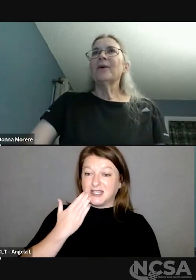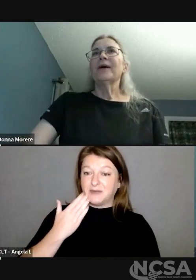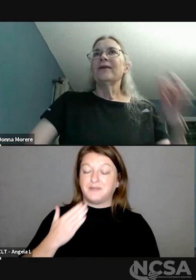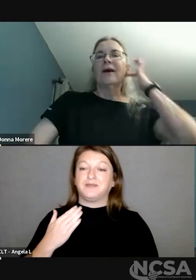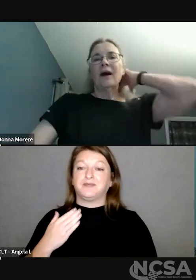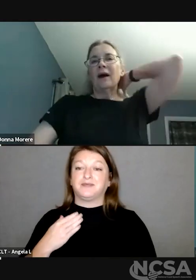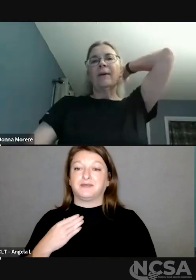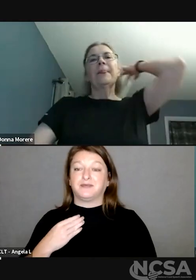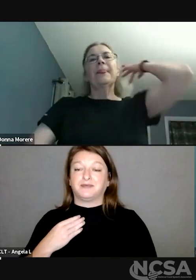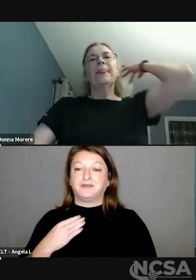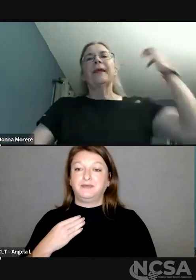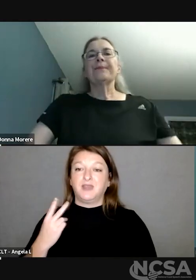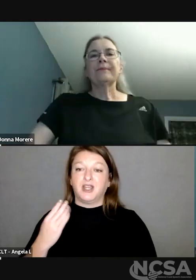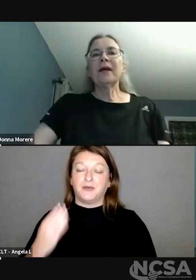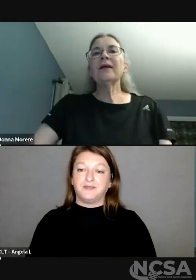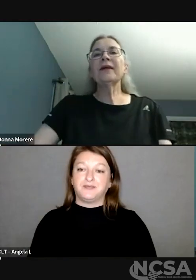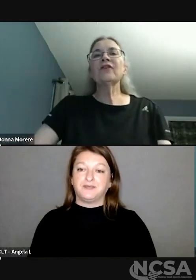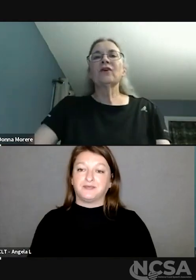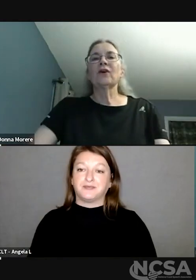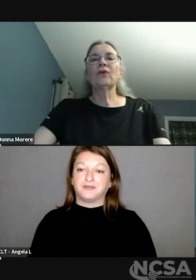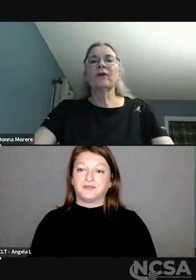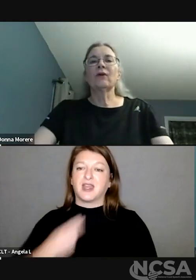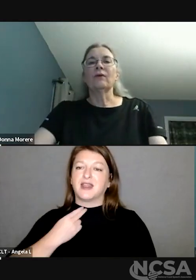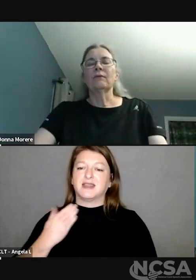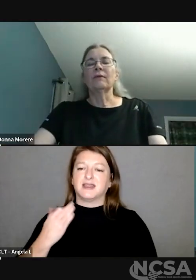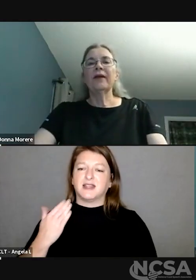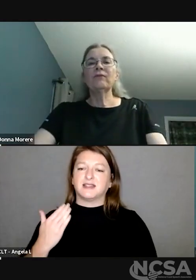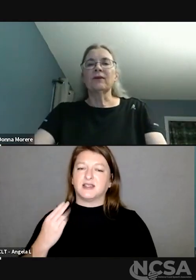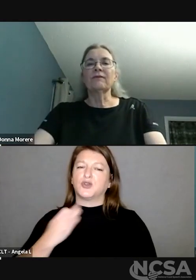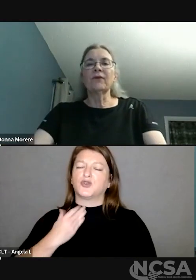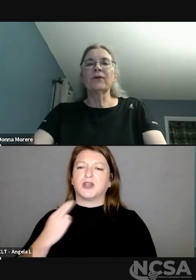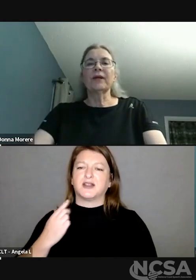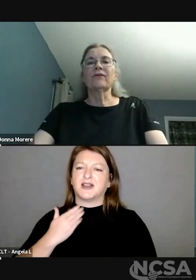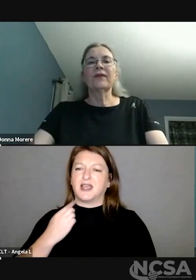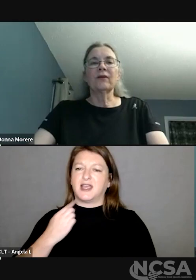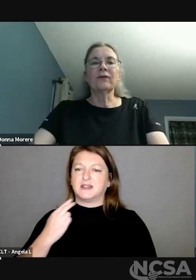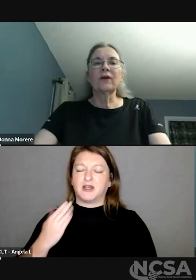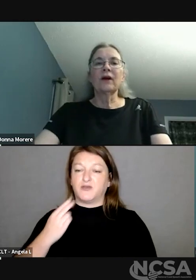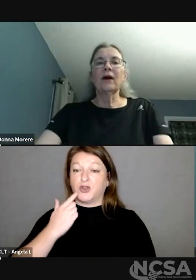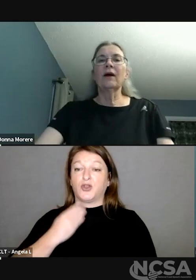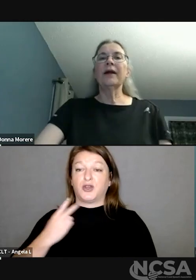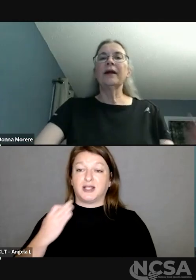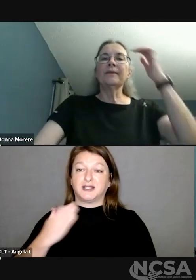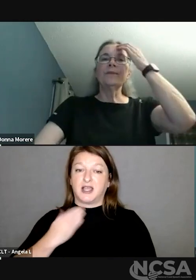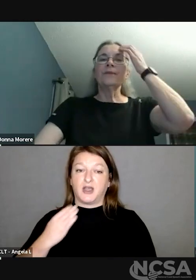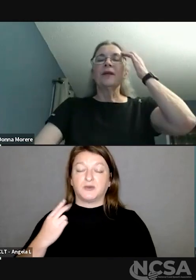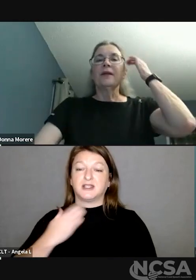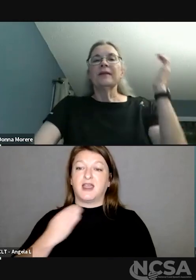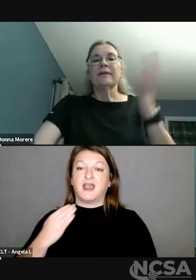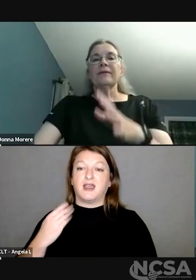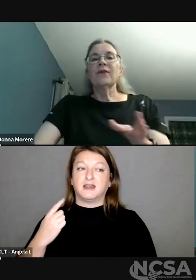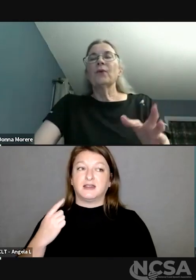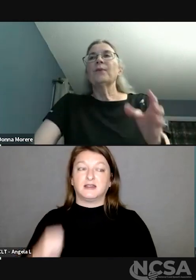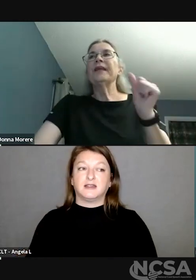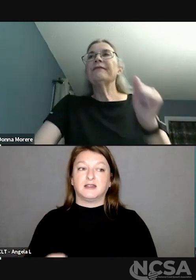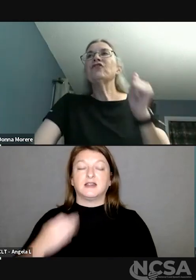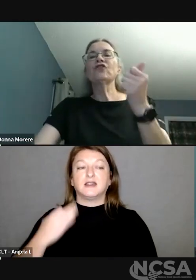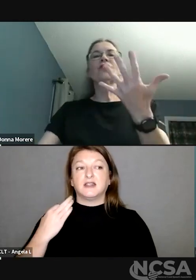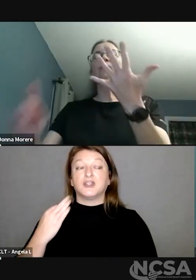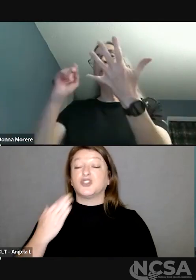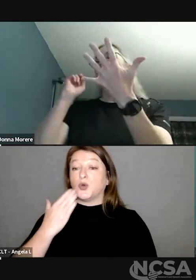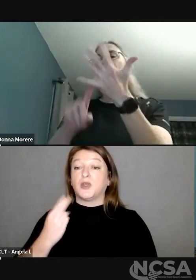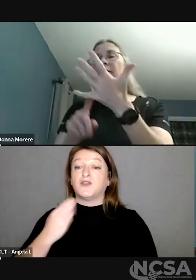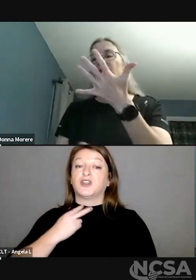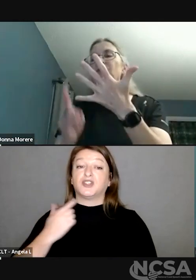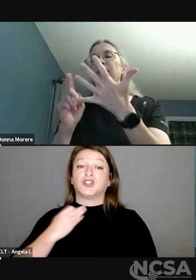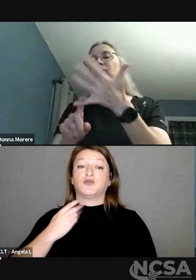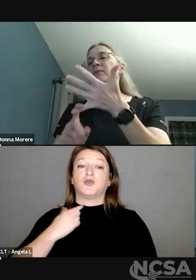And that's a critical aspect of learning sounds and so even true with autism spectrum disorder,